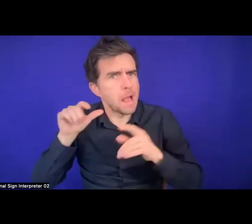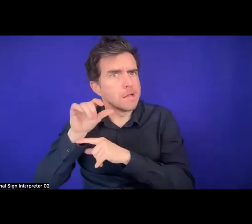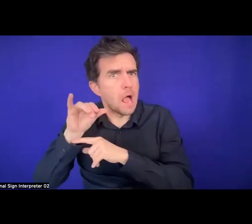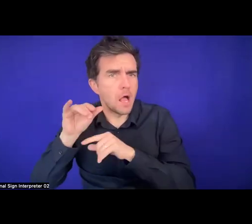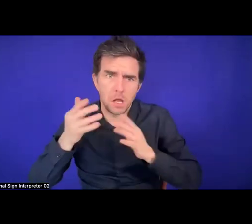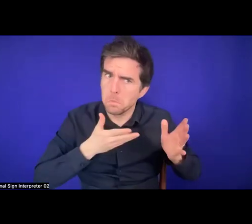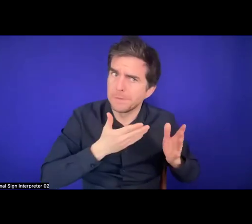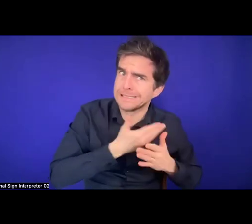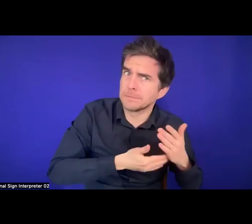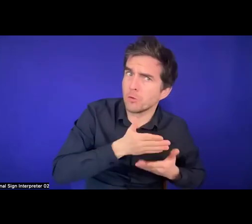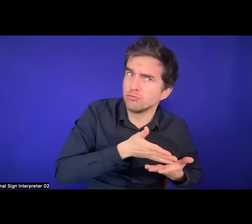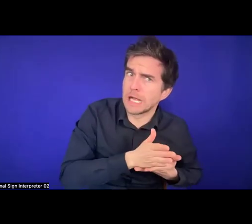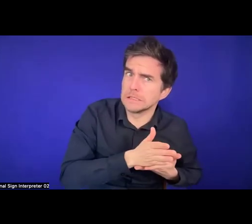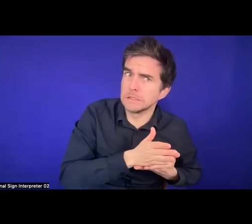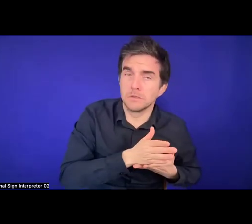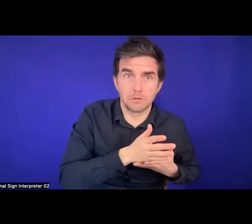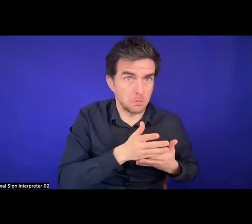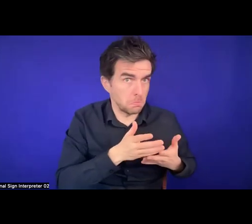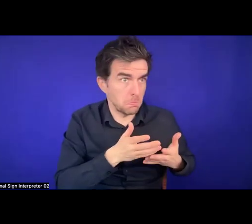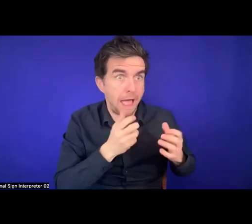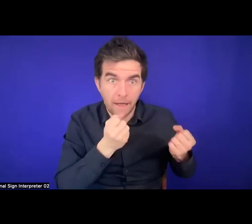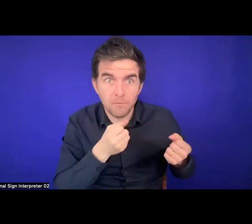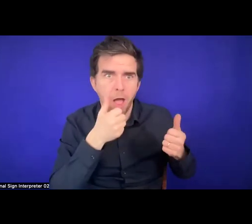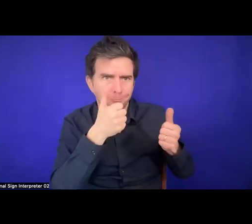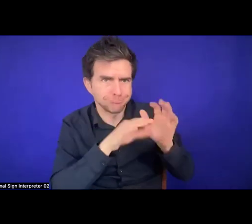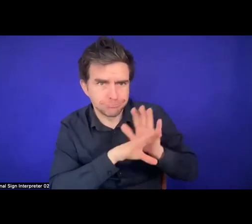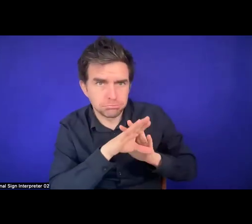another proposal, which didn't really fit with the PREPARED aims to respond to the